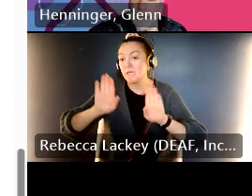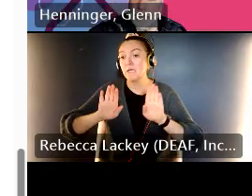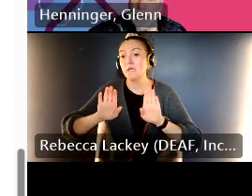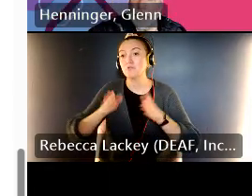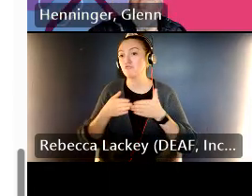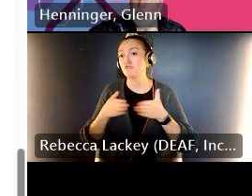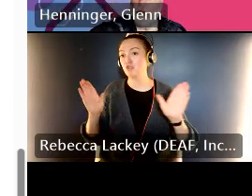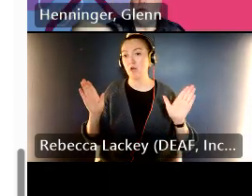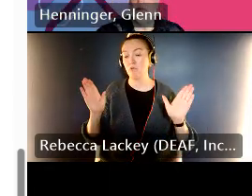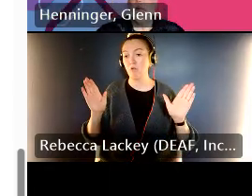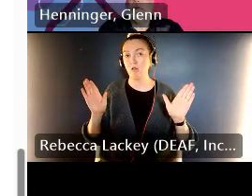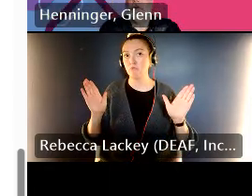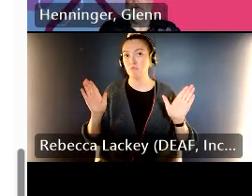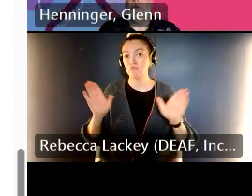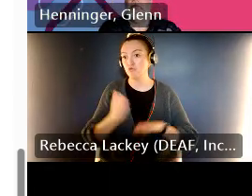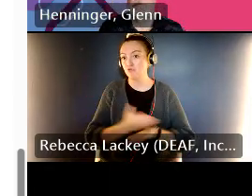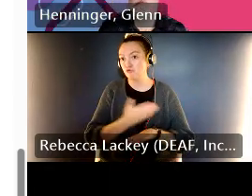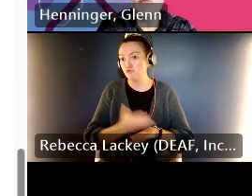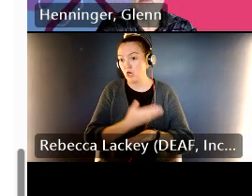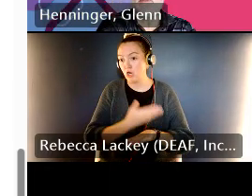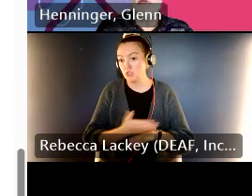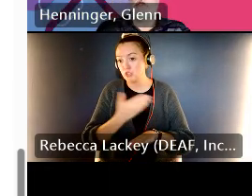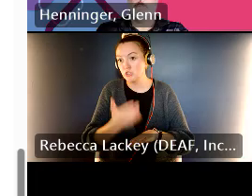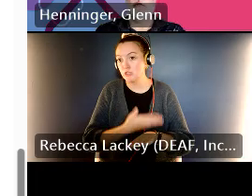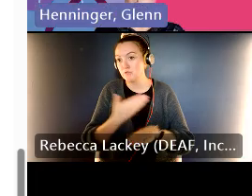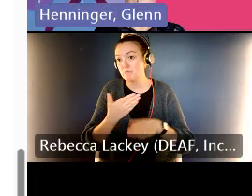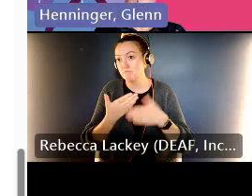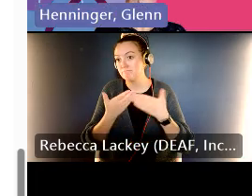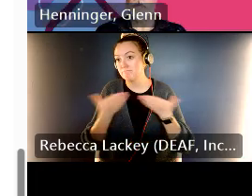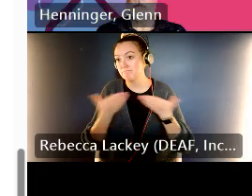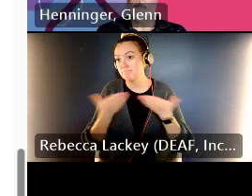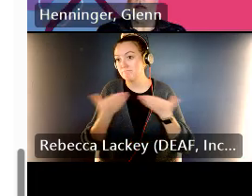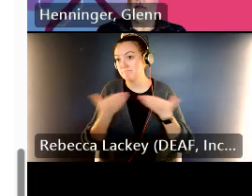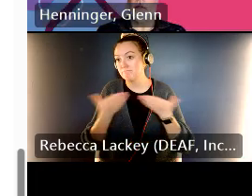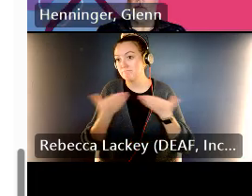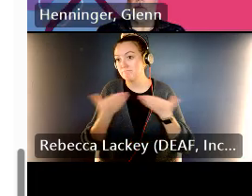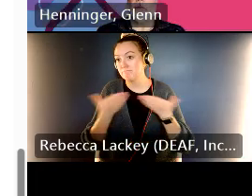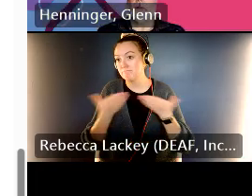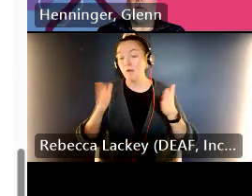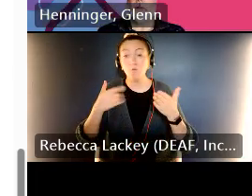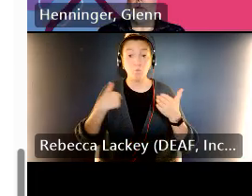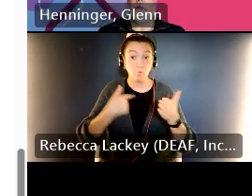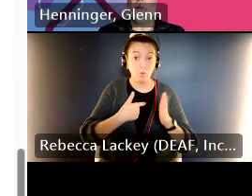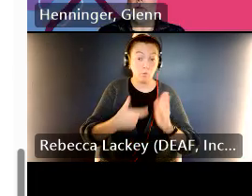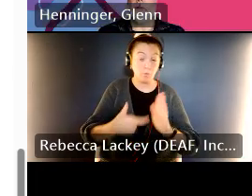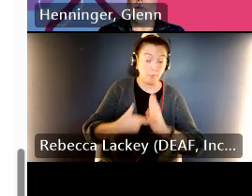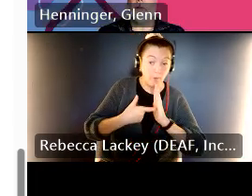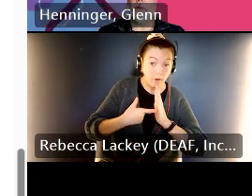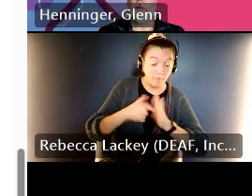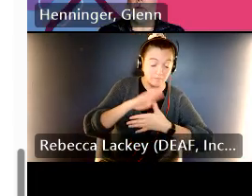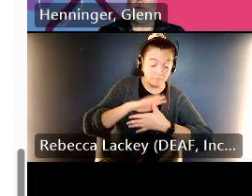construction community and we have requirements and all of our contracts to